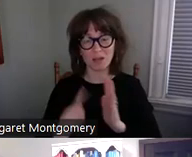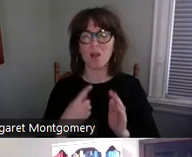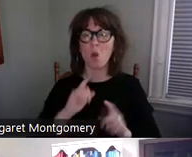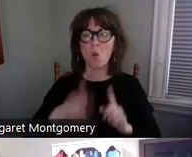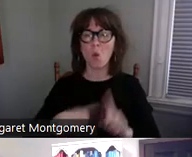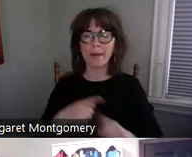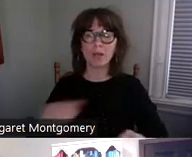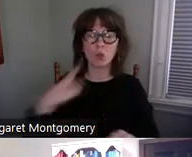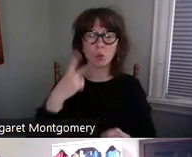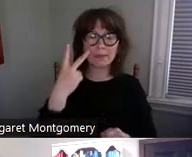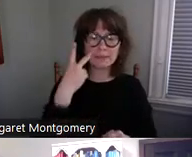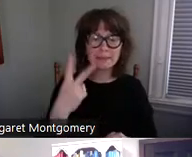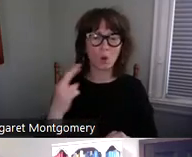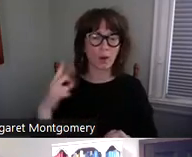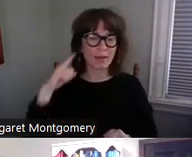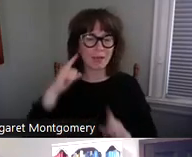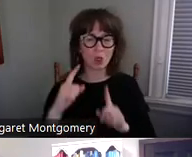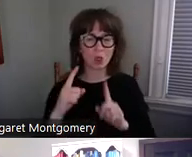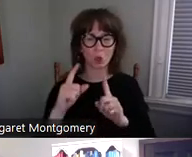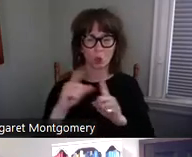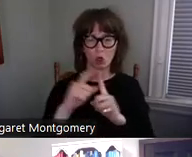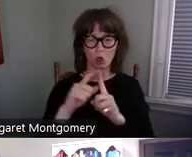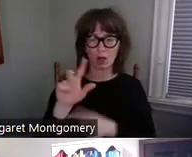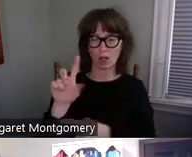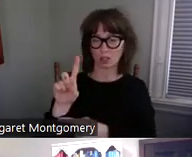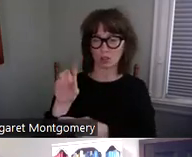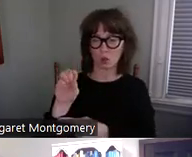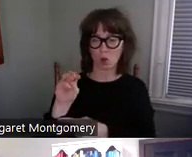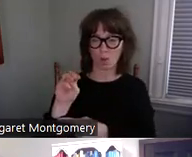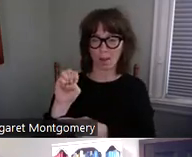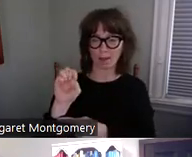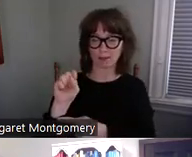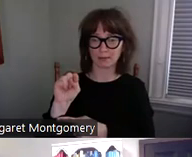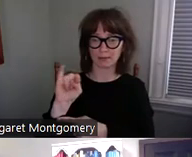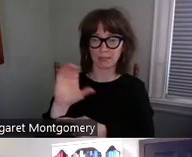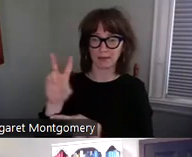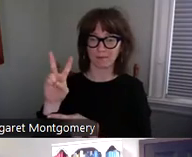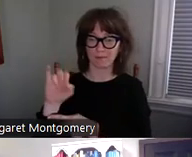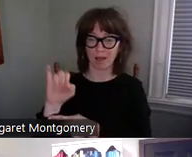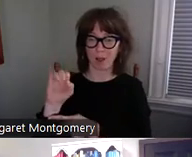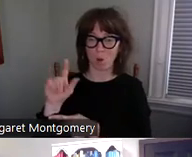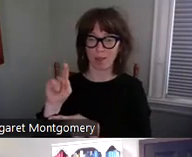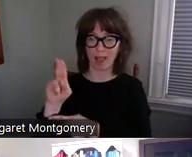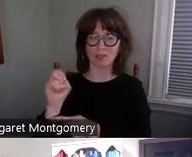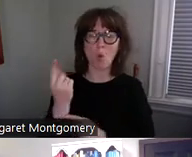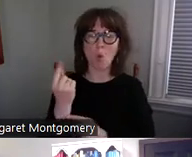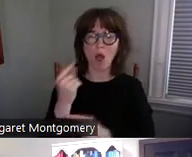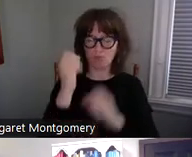please put it in the chat. 12:09:09 What works do you associate with domestic violence? 12:09:14 Who and what do you picture? what